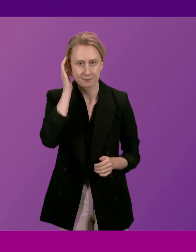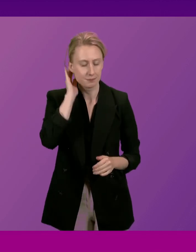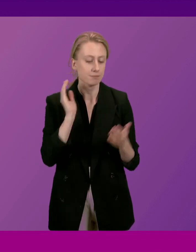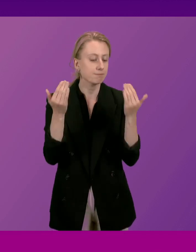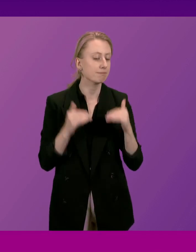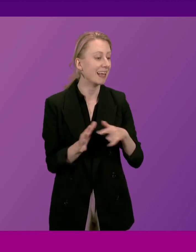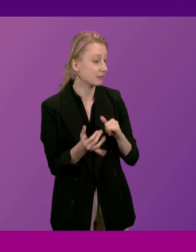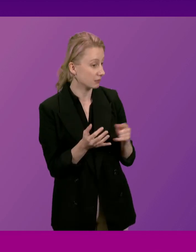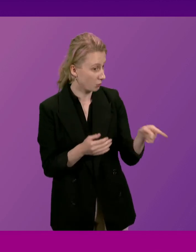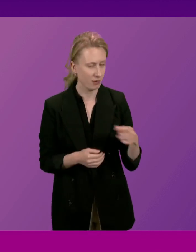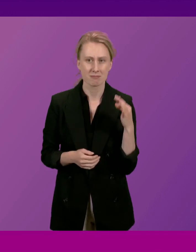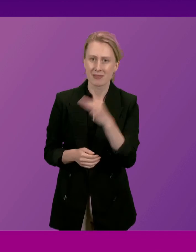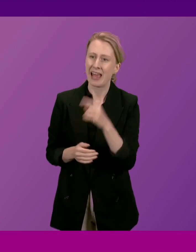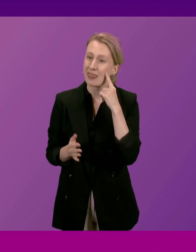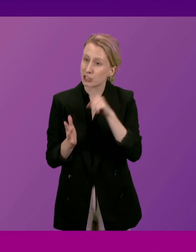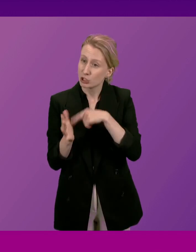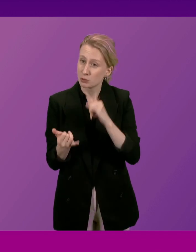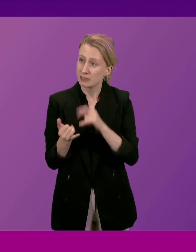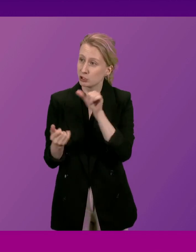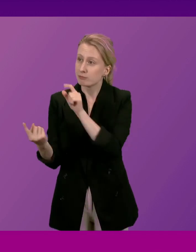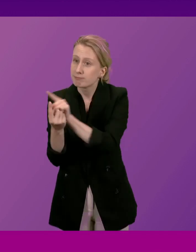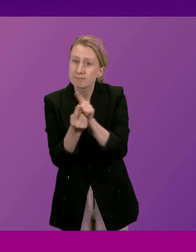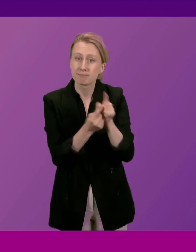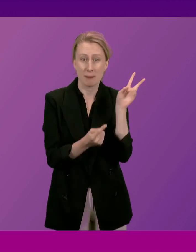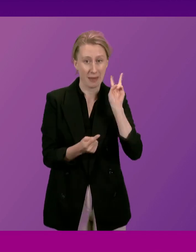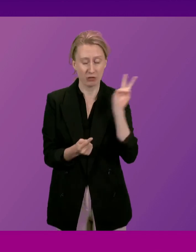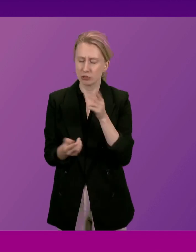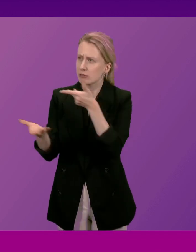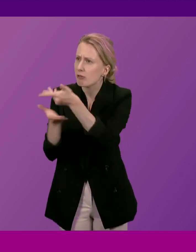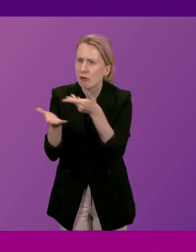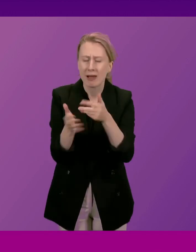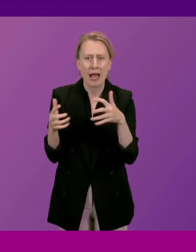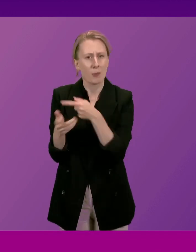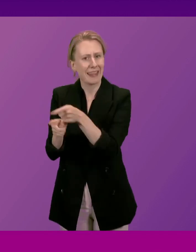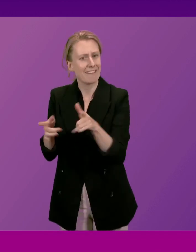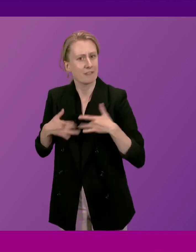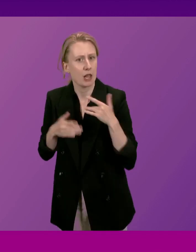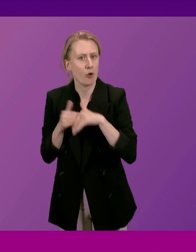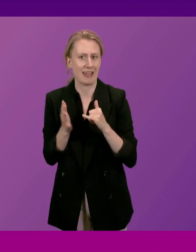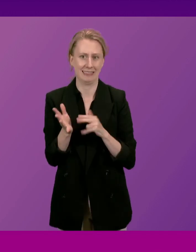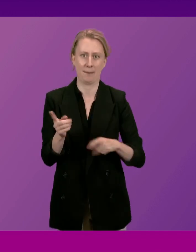I think that John Swinney should get out and speak to some of the parents directly and hear what they feel about SNP justice.